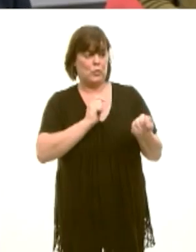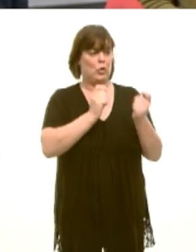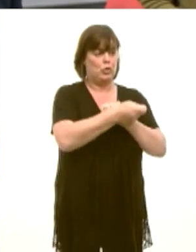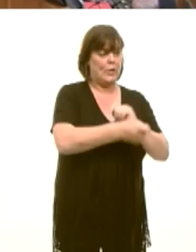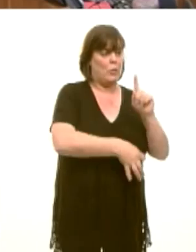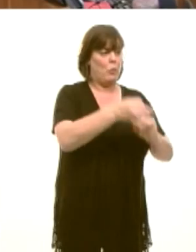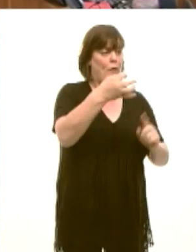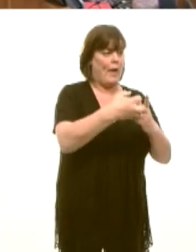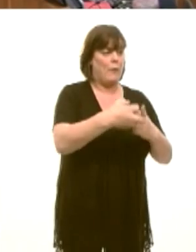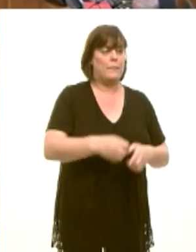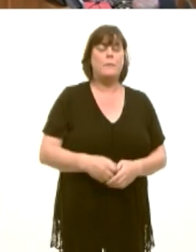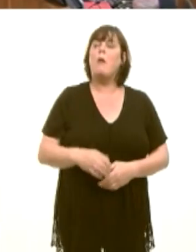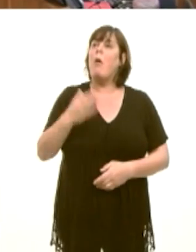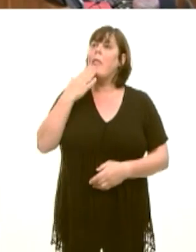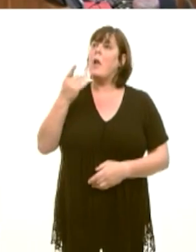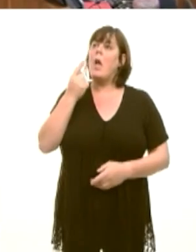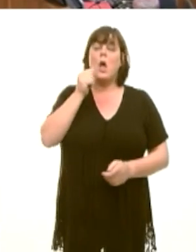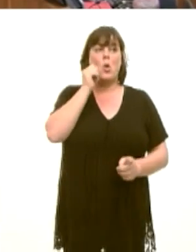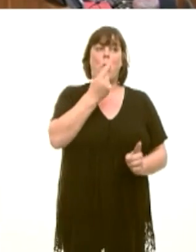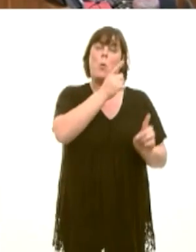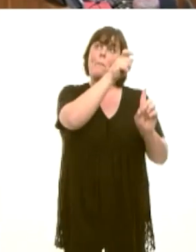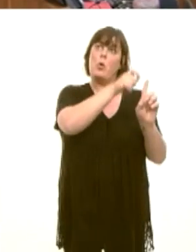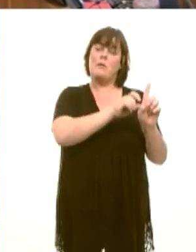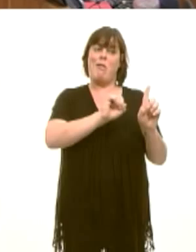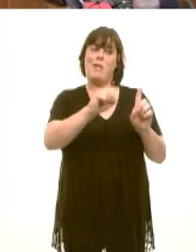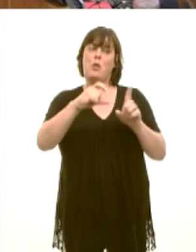First Minister. I have a constituent whose daughterís files were lost. When I wrote